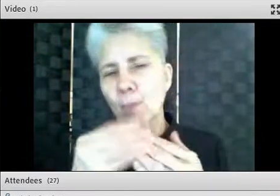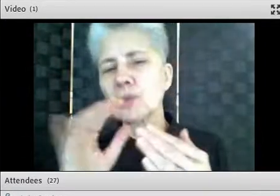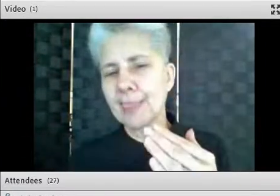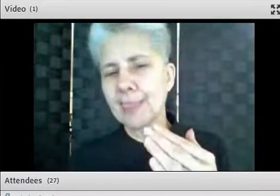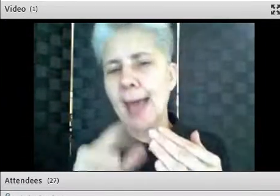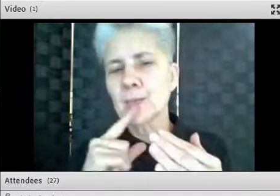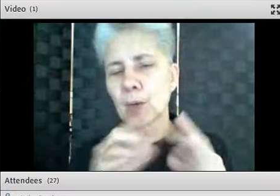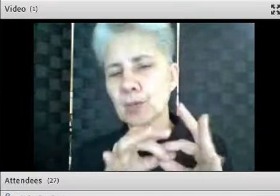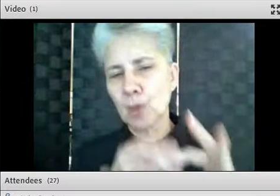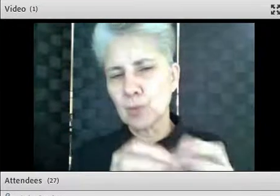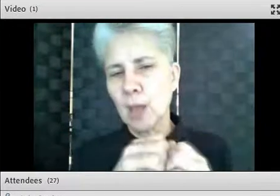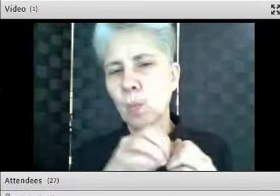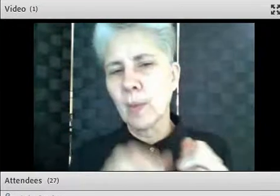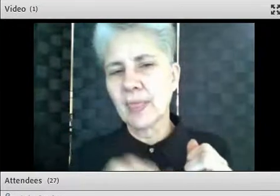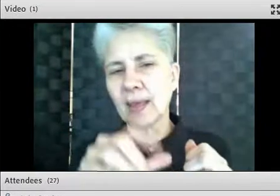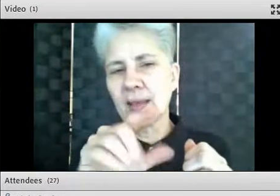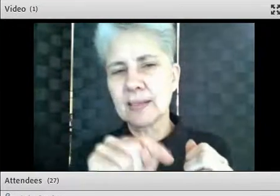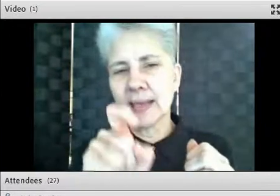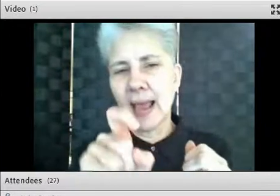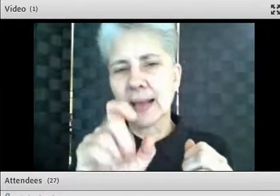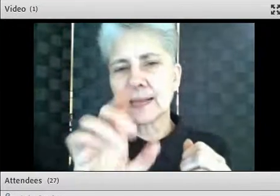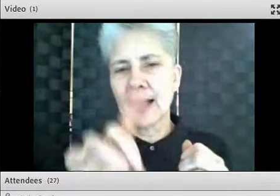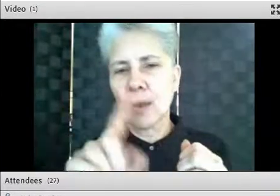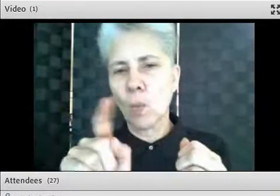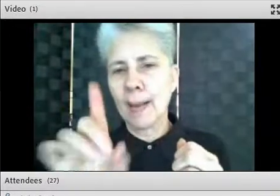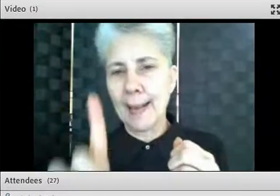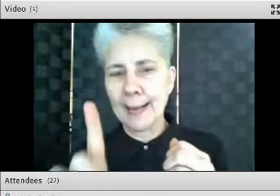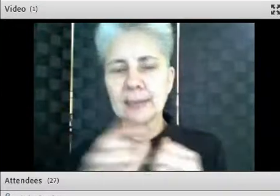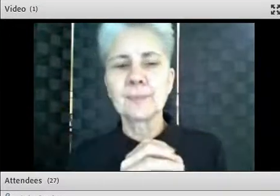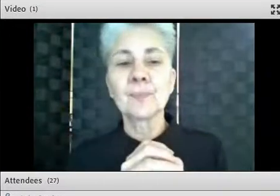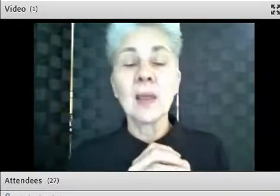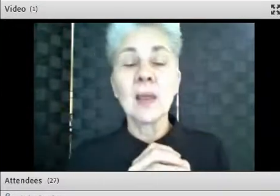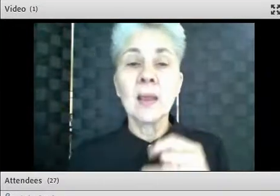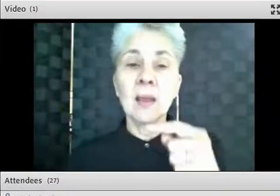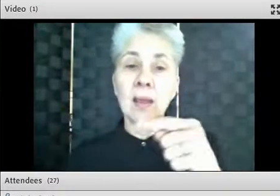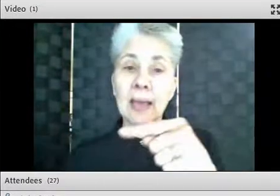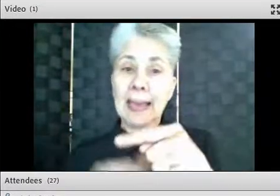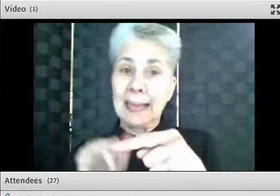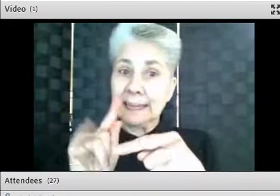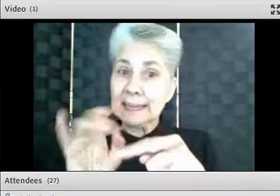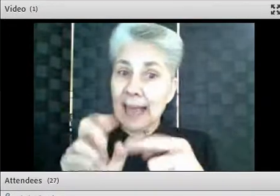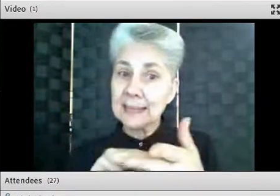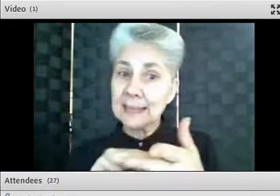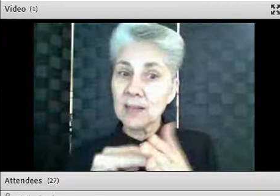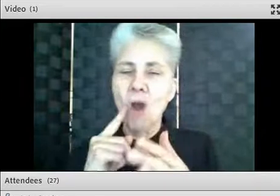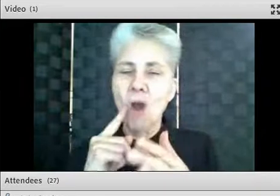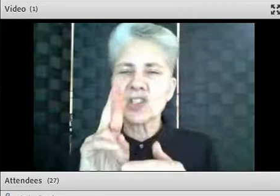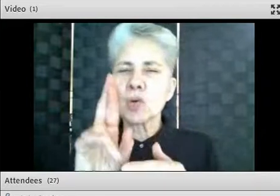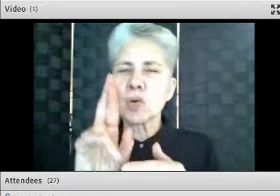it's what's kind of associated with this TX818. The index terms are just the kind of cross references,